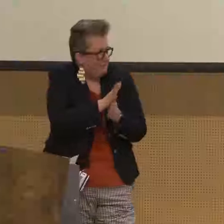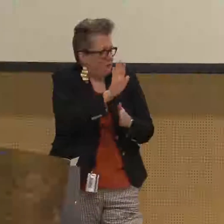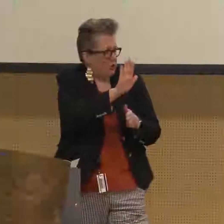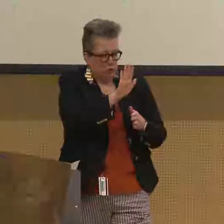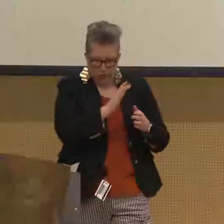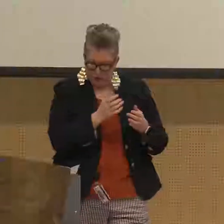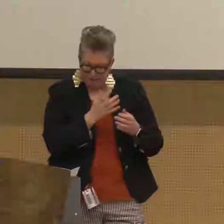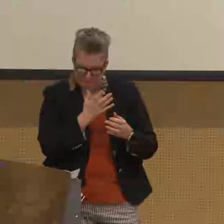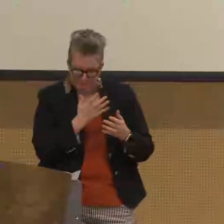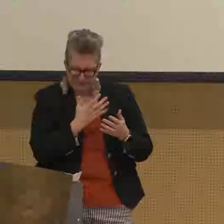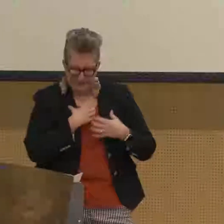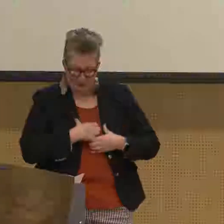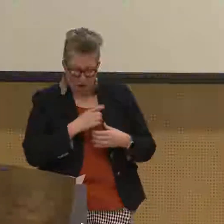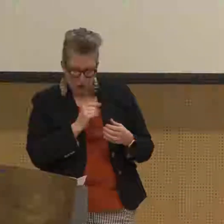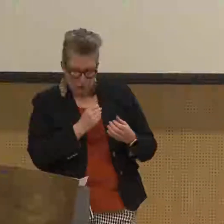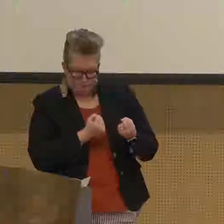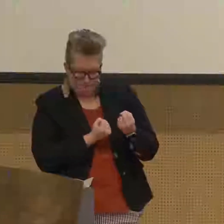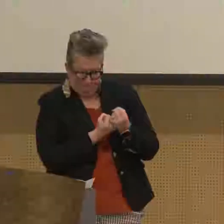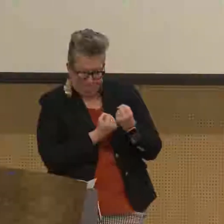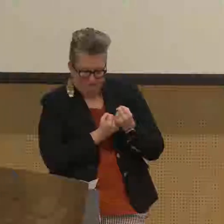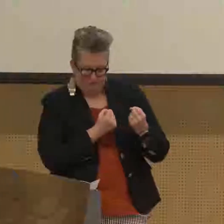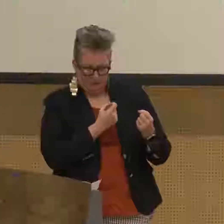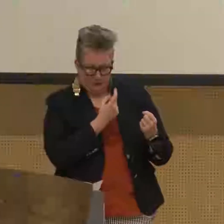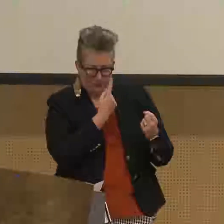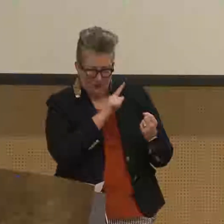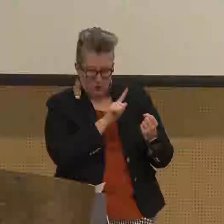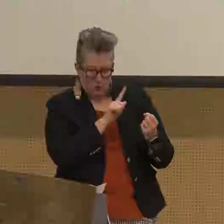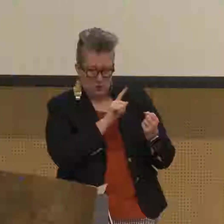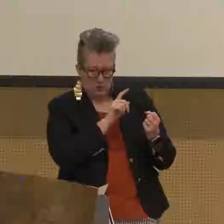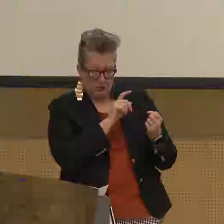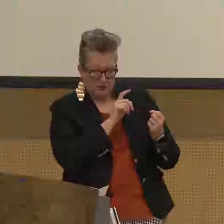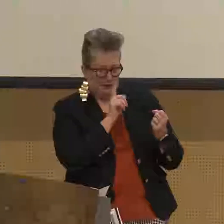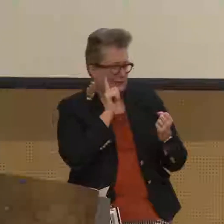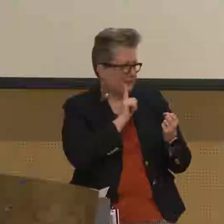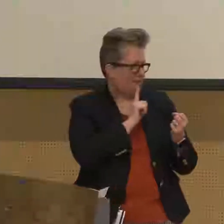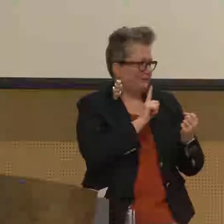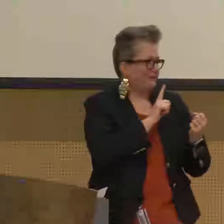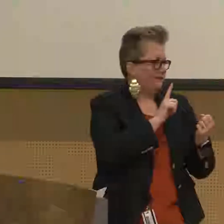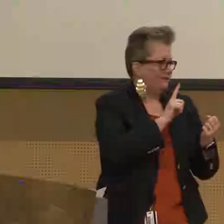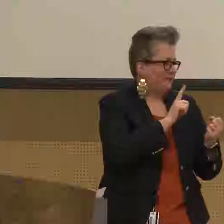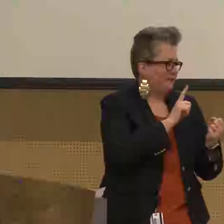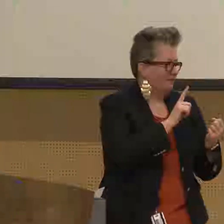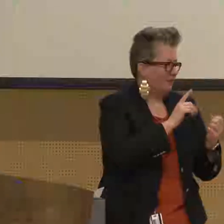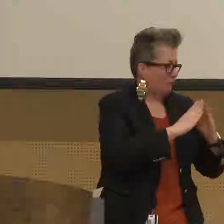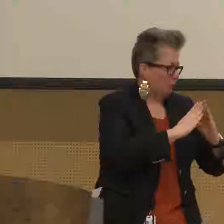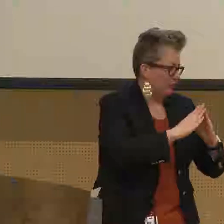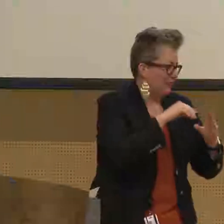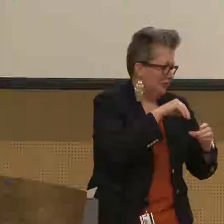So that experience has made her research possible and led to a passion for supporting